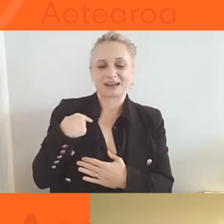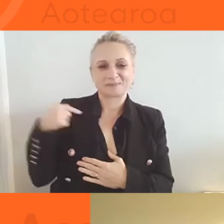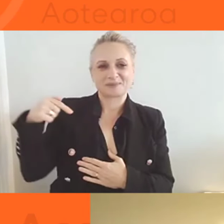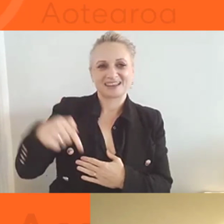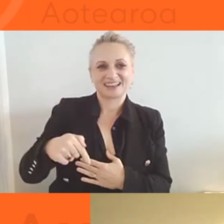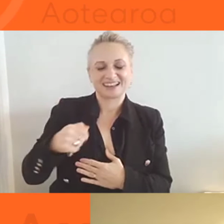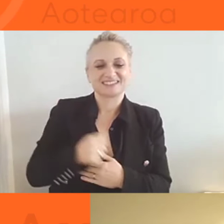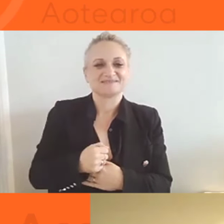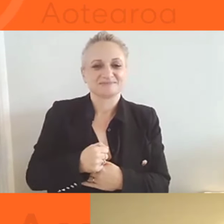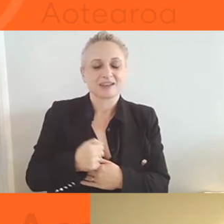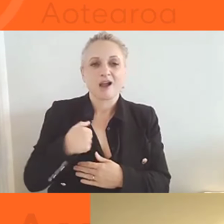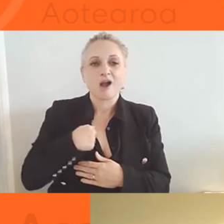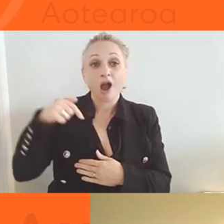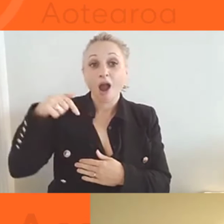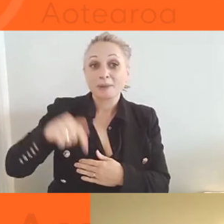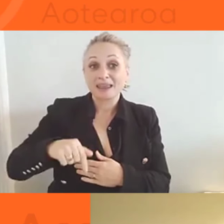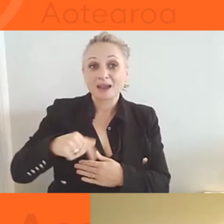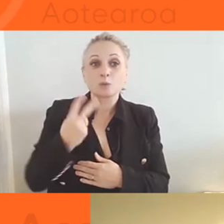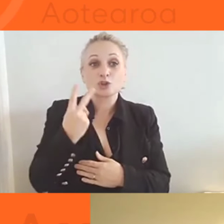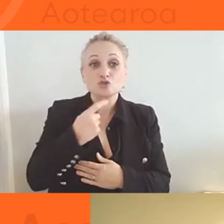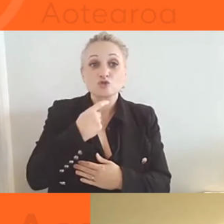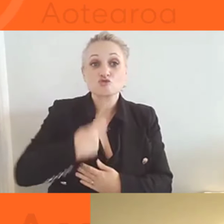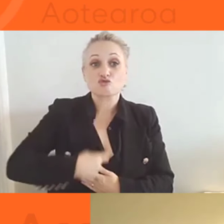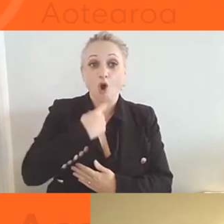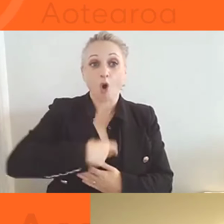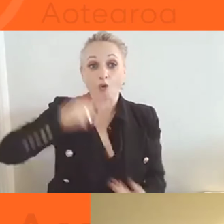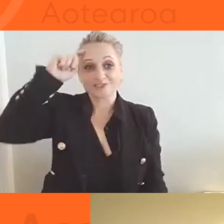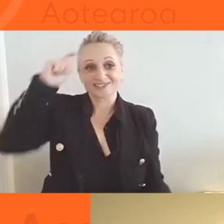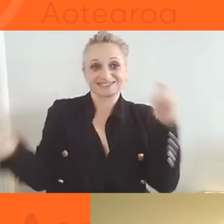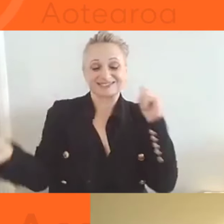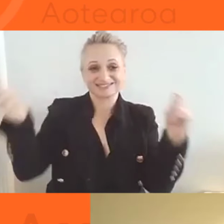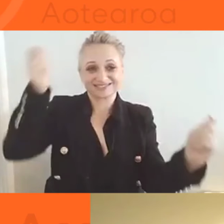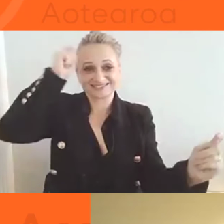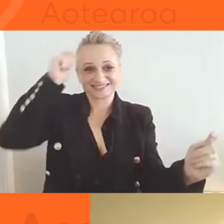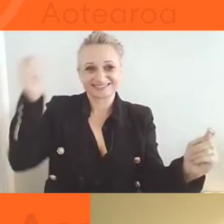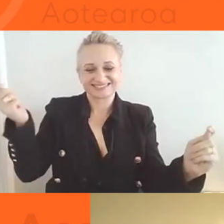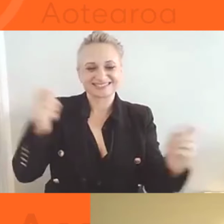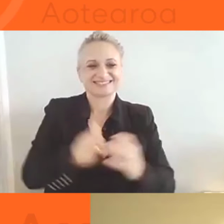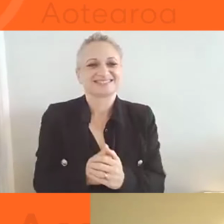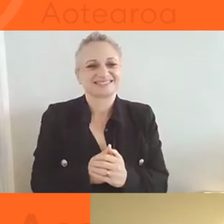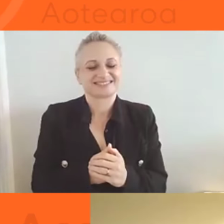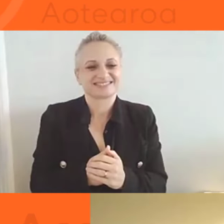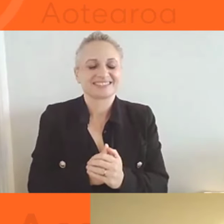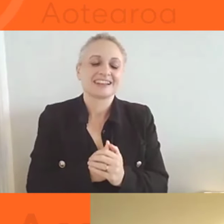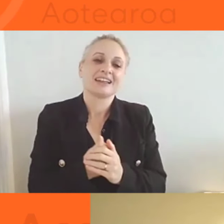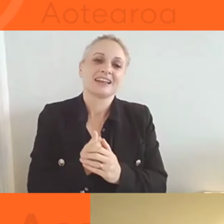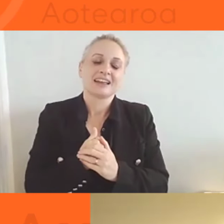wearing two hats, just to keep you aware of it. I'm the lead architect